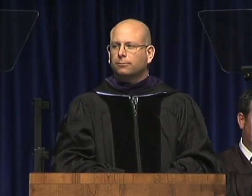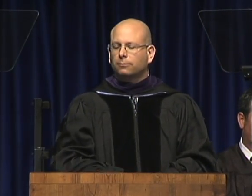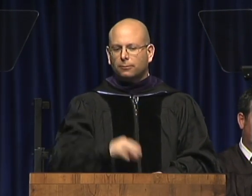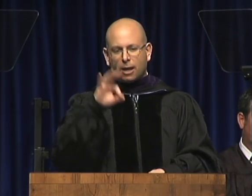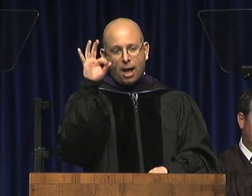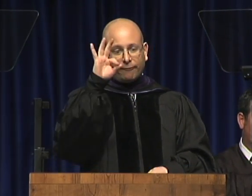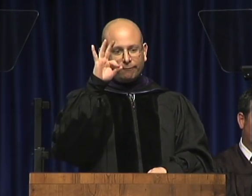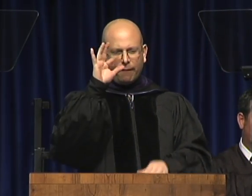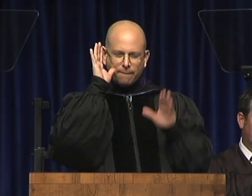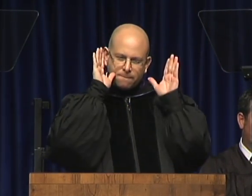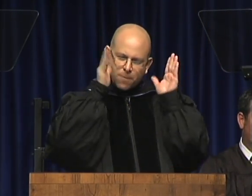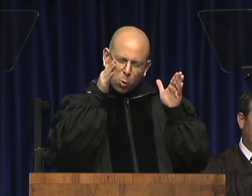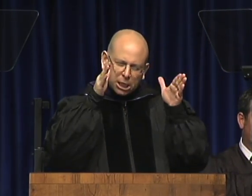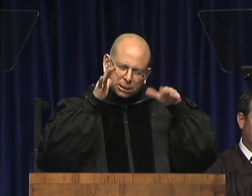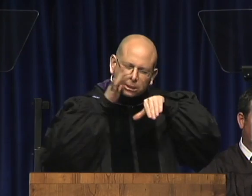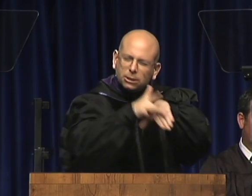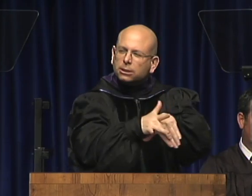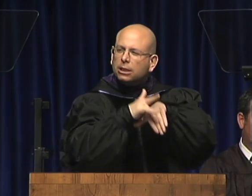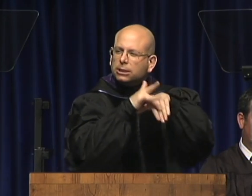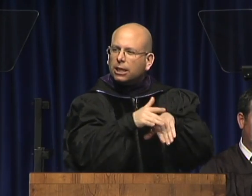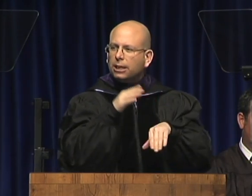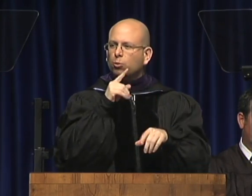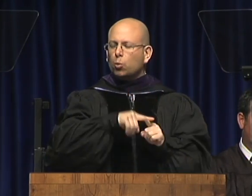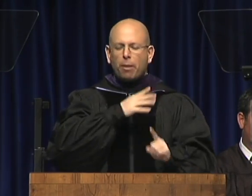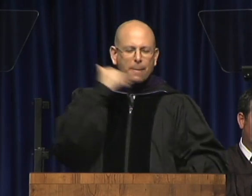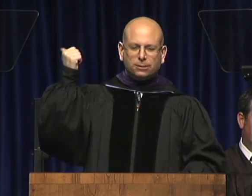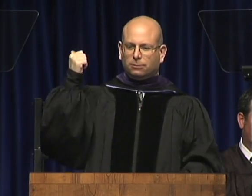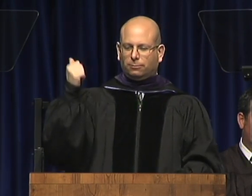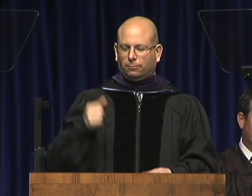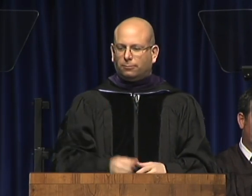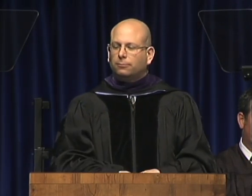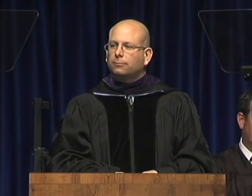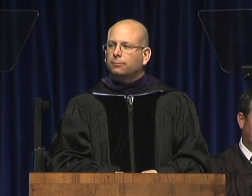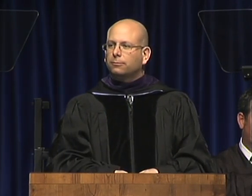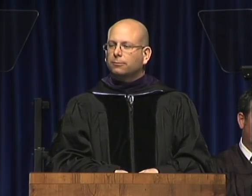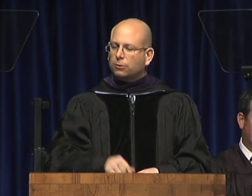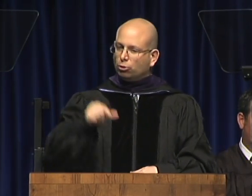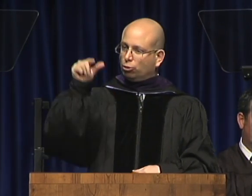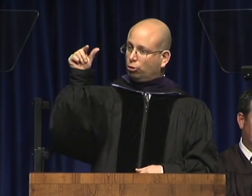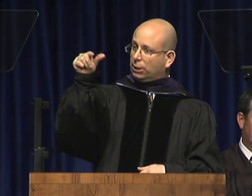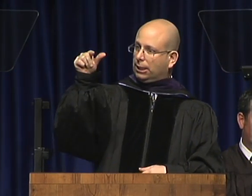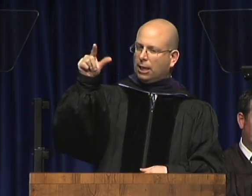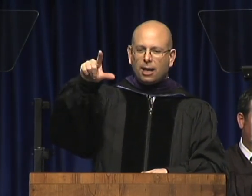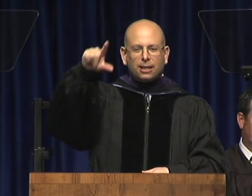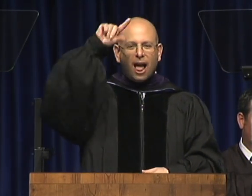Focus intensely to be the best.